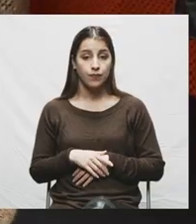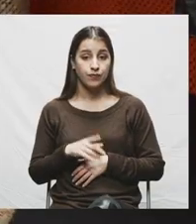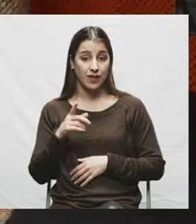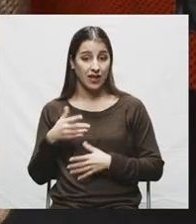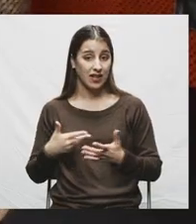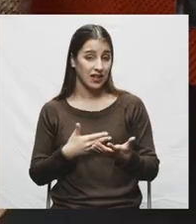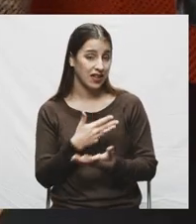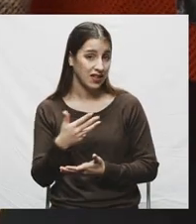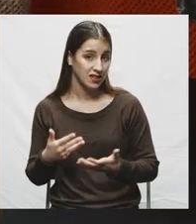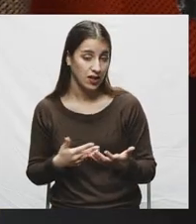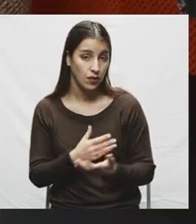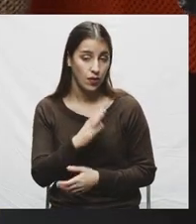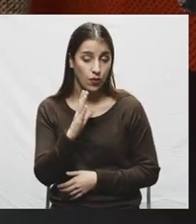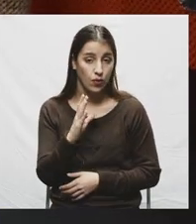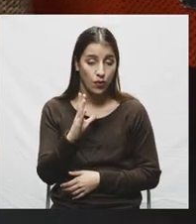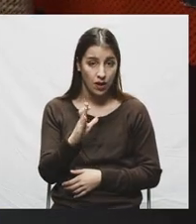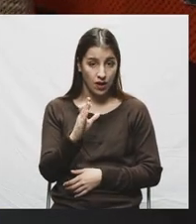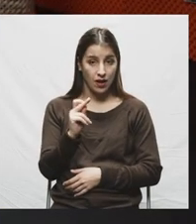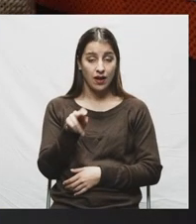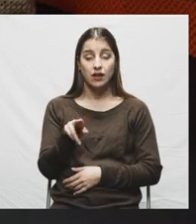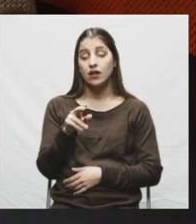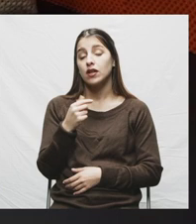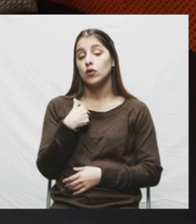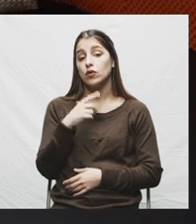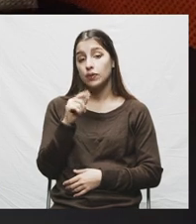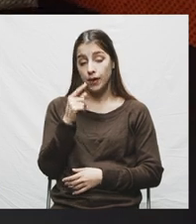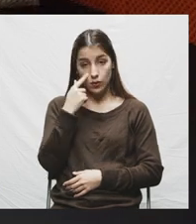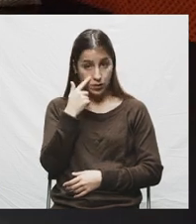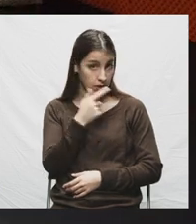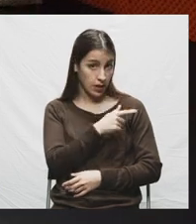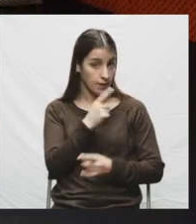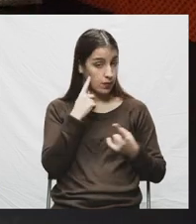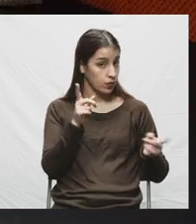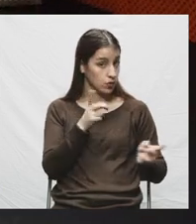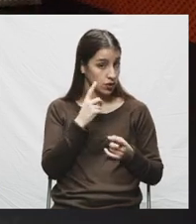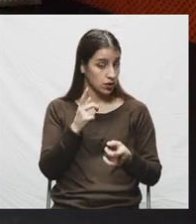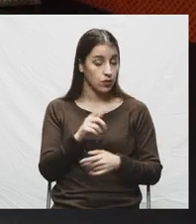had a long relationship with Hahn Rowe... — Yes, yes. … whom I’ve also met. — Who is a musician.